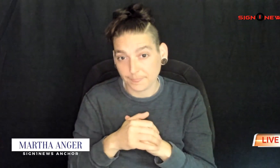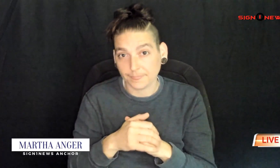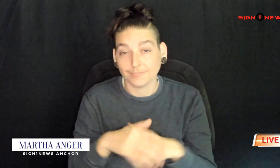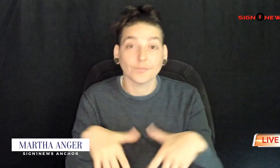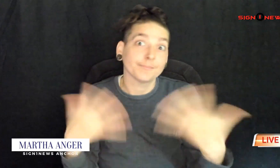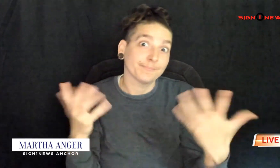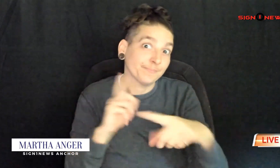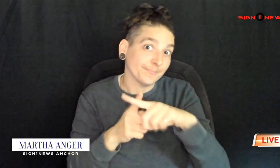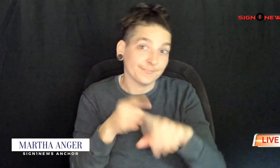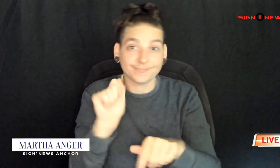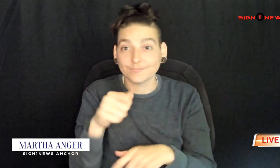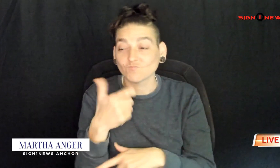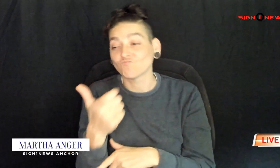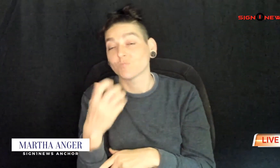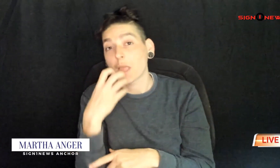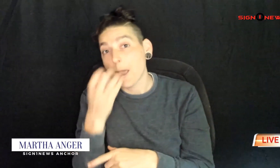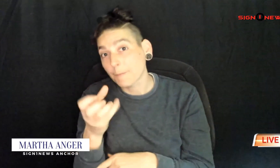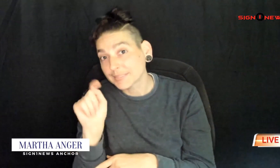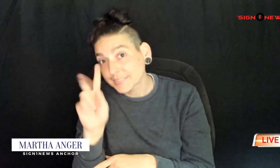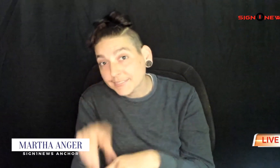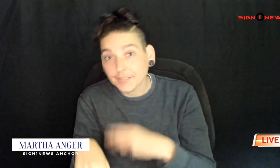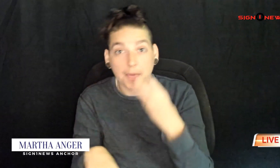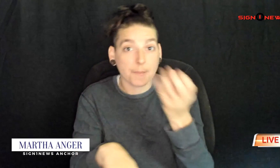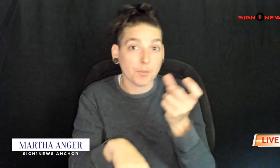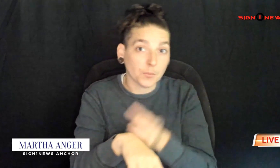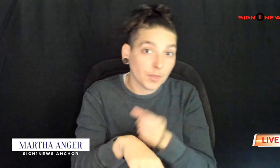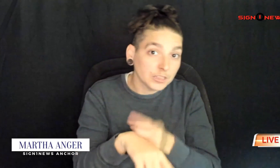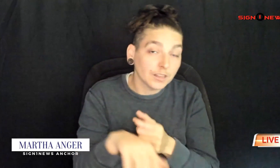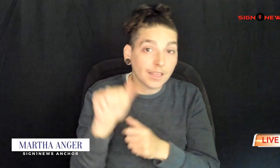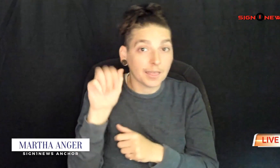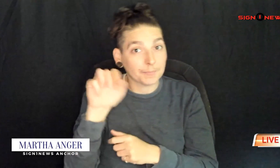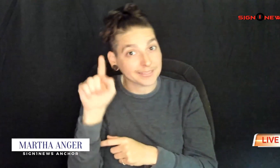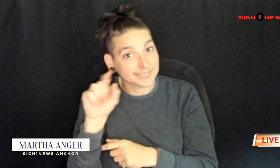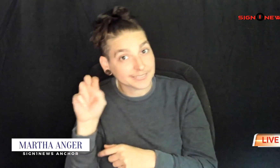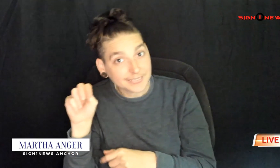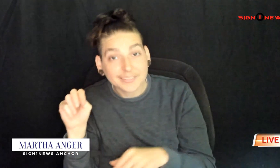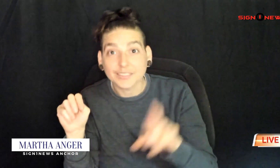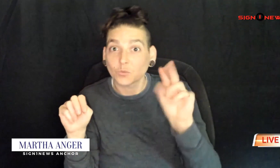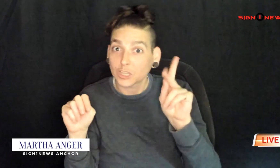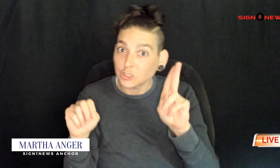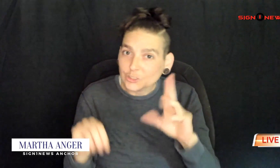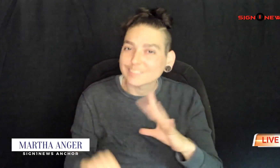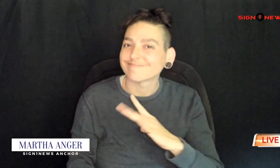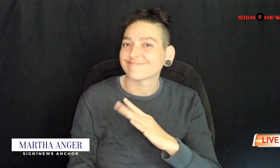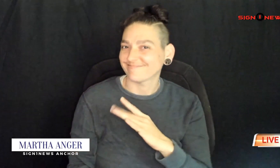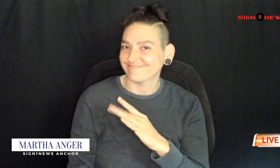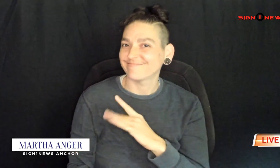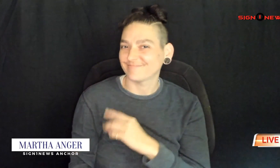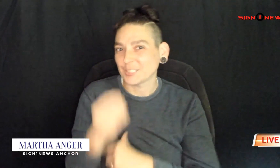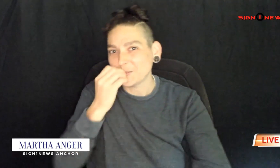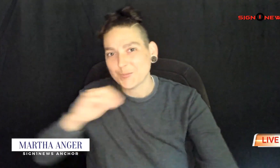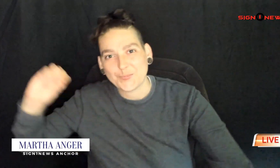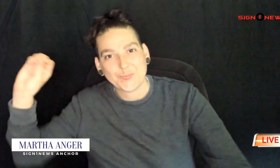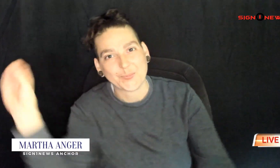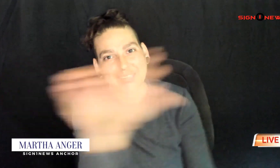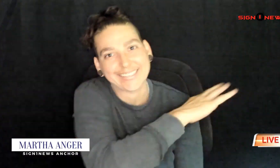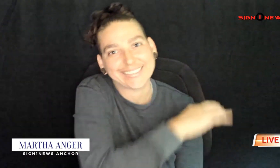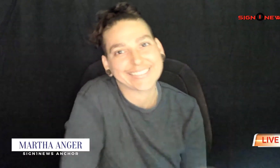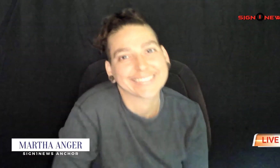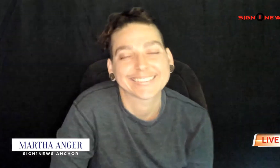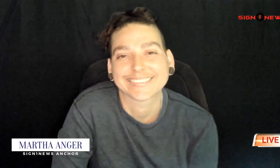smart phone and you can also watch on Apple TV Apple watch Amazon and Roku